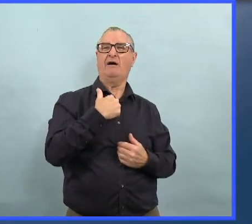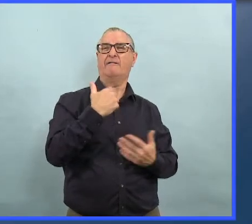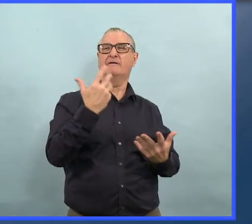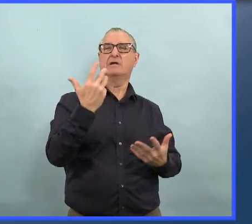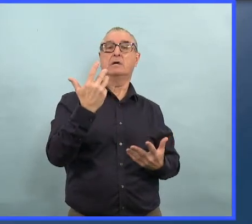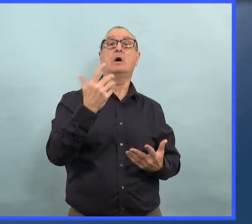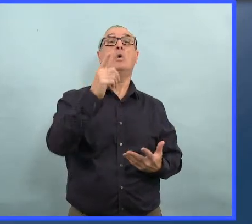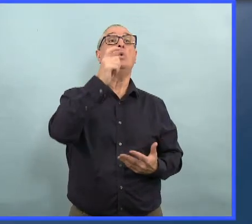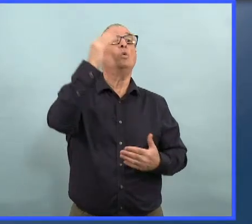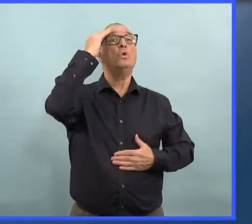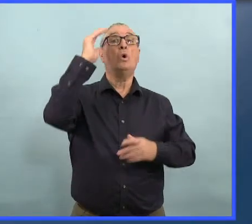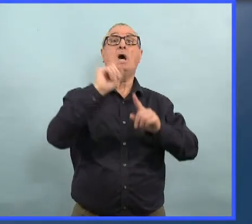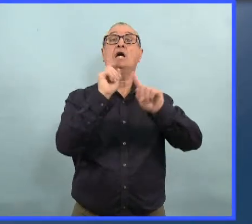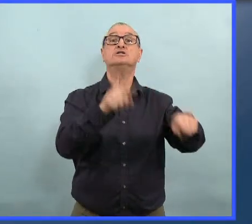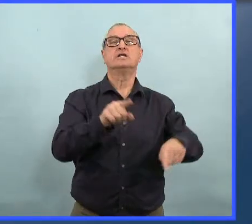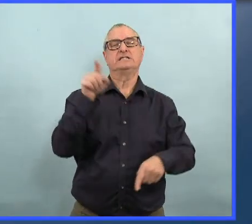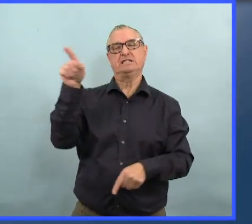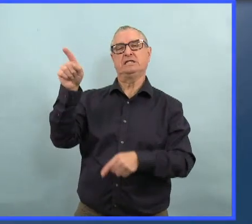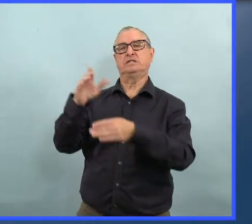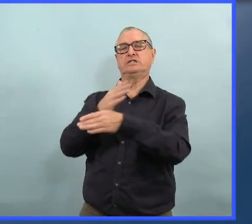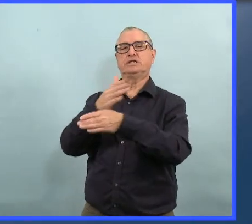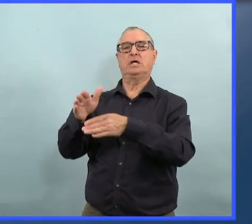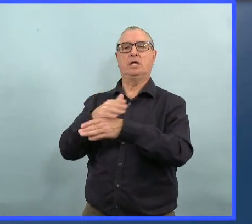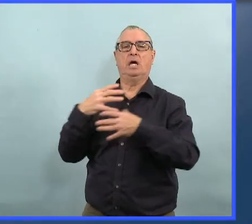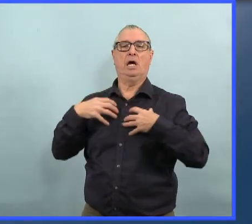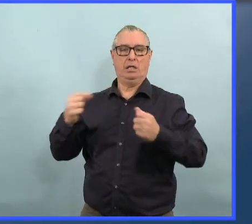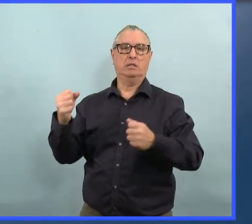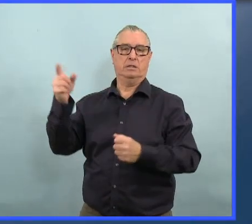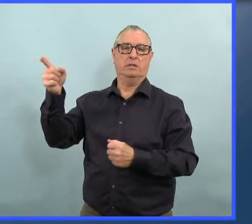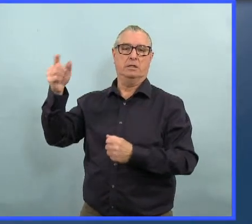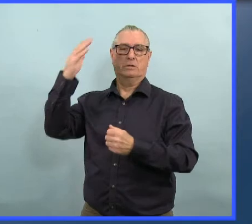thank you and we are now in our third day of in-person learning for